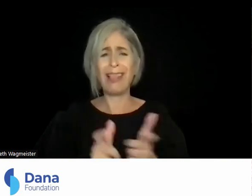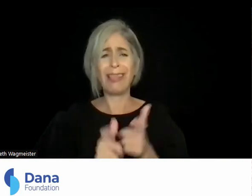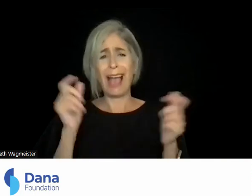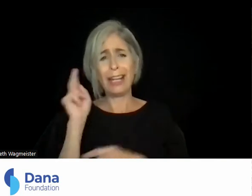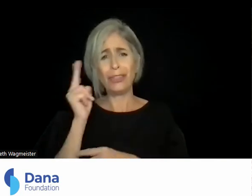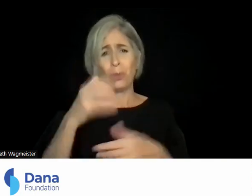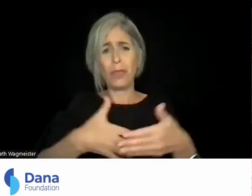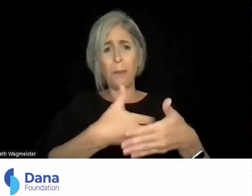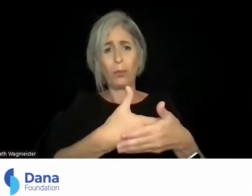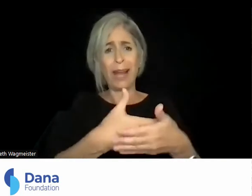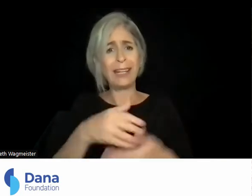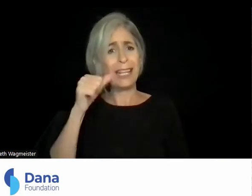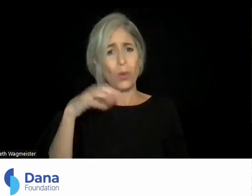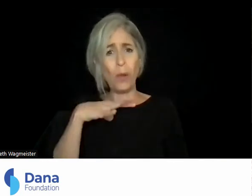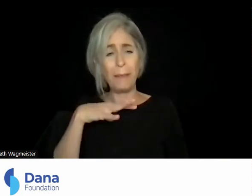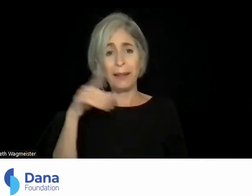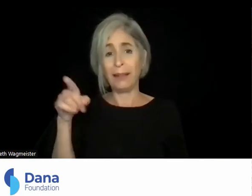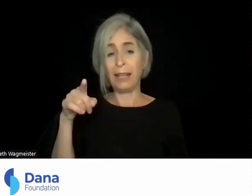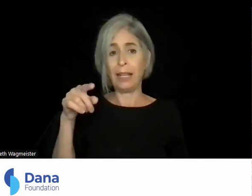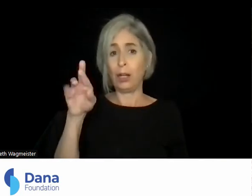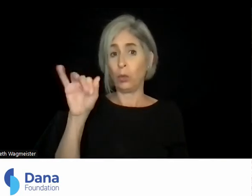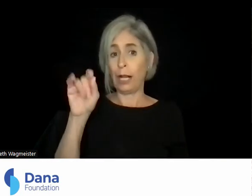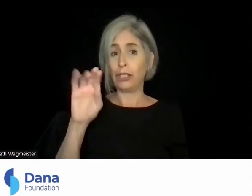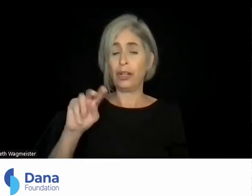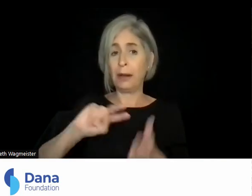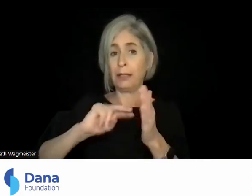excluded from participating in biomedical research. And there is a